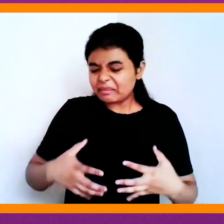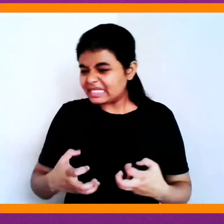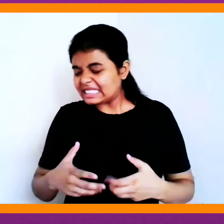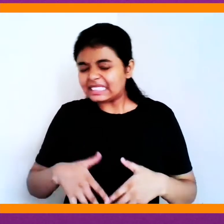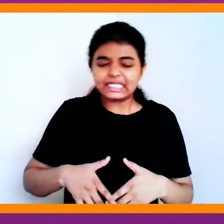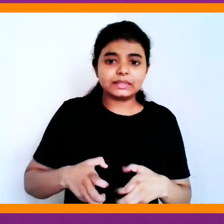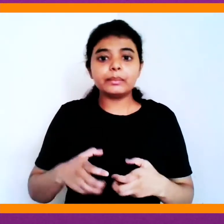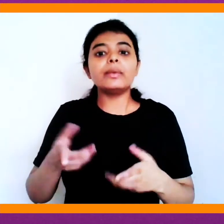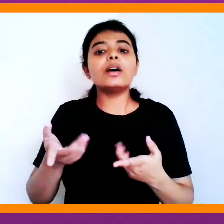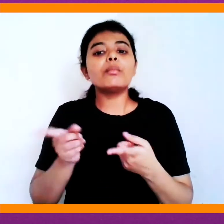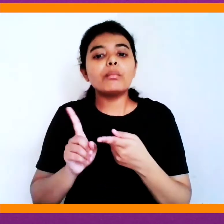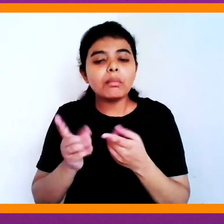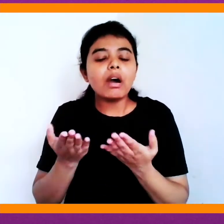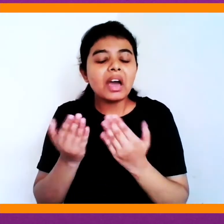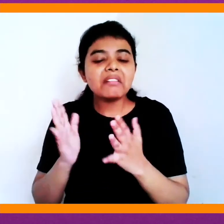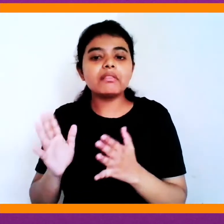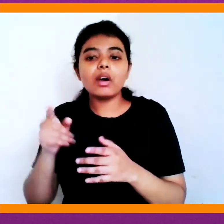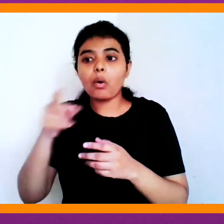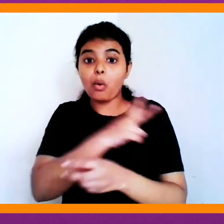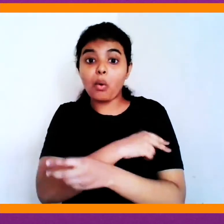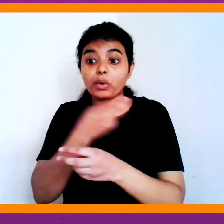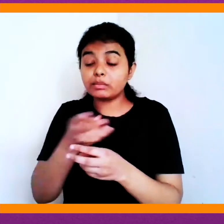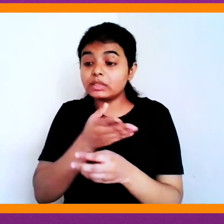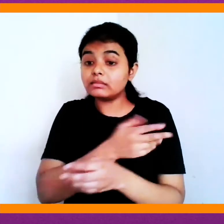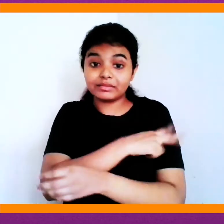when the pregnancy goes further she can she will have to get admitted because the pain and